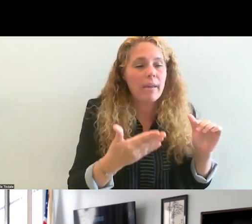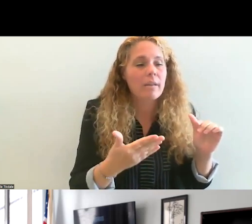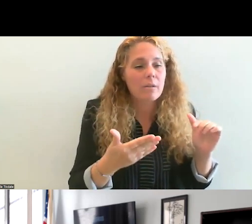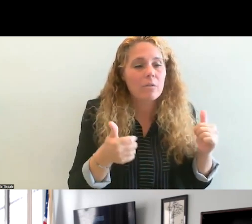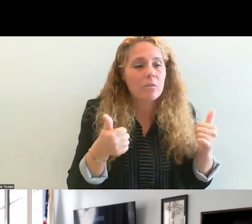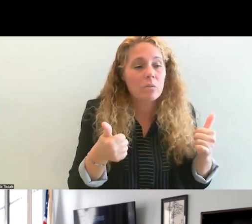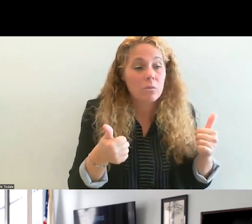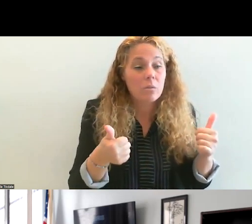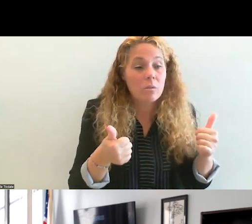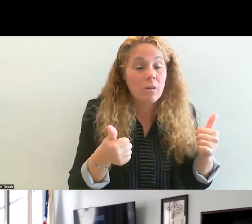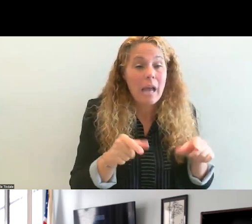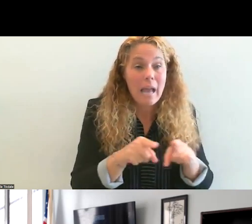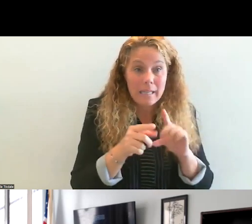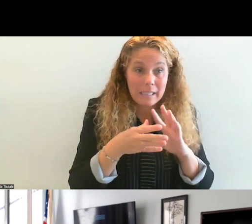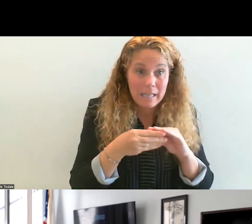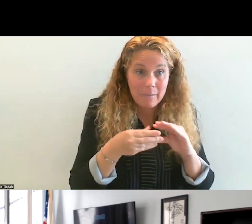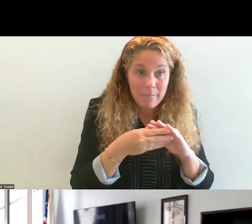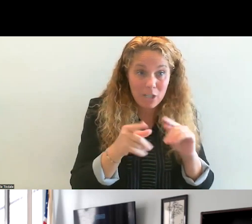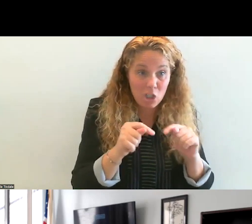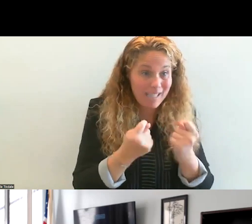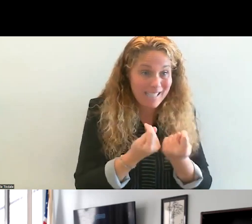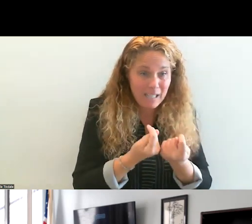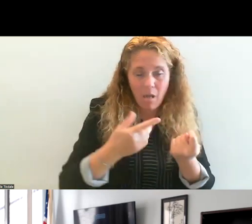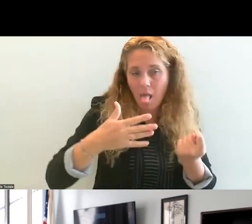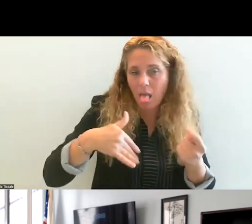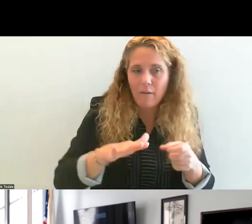AS I MENTIONED, THE TEAMS ARE NOT AT FULL ENROLLMENT.